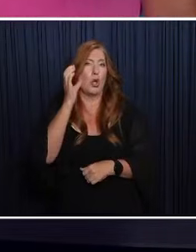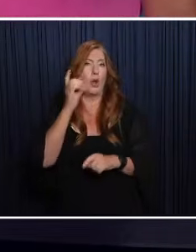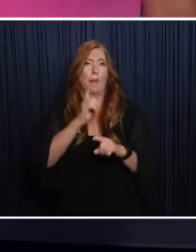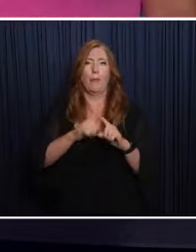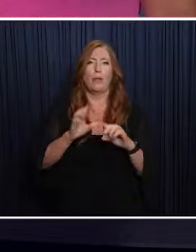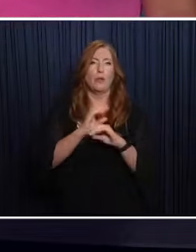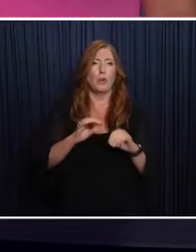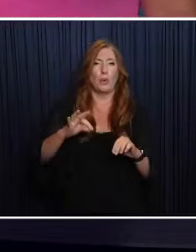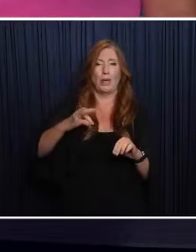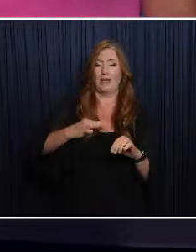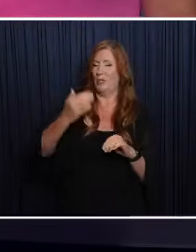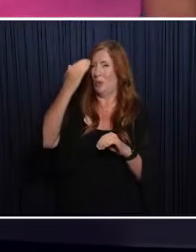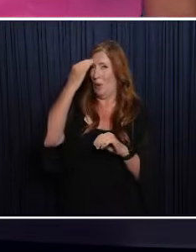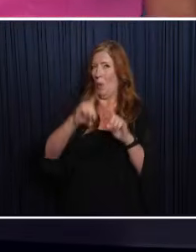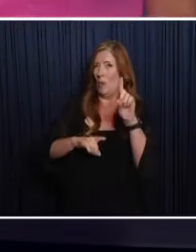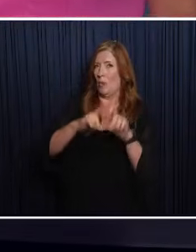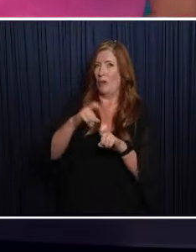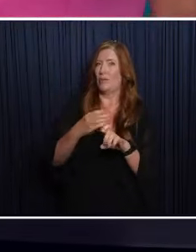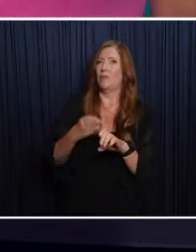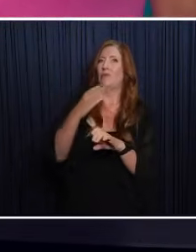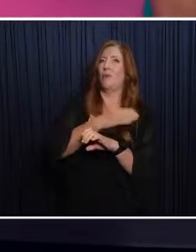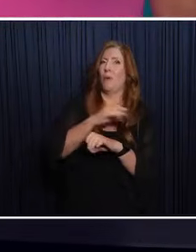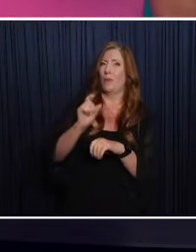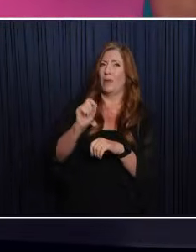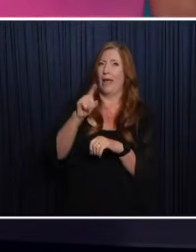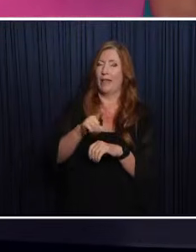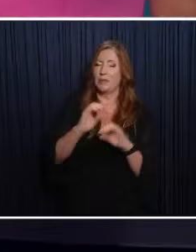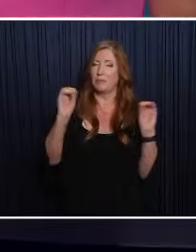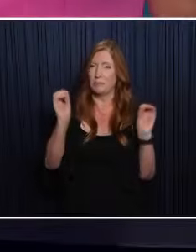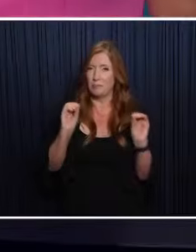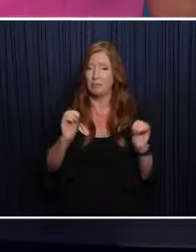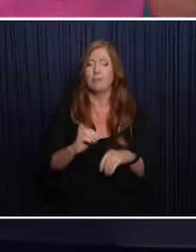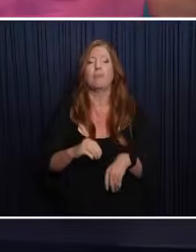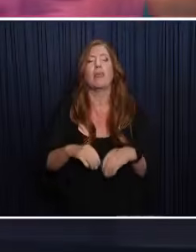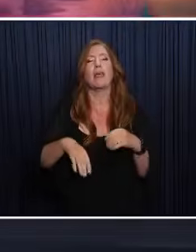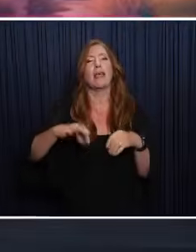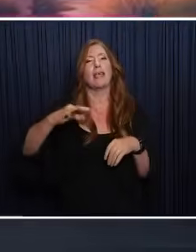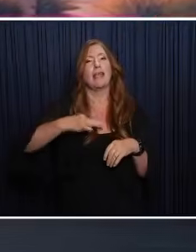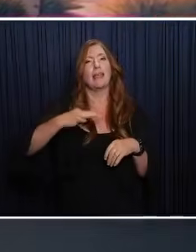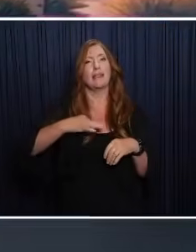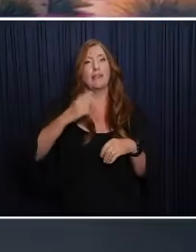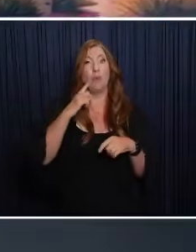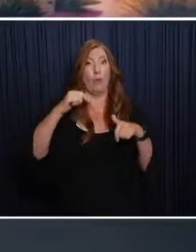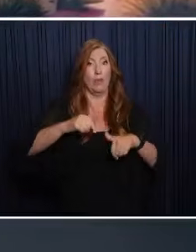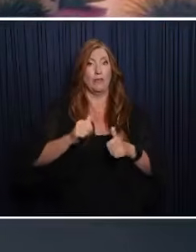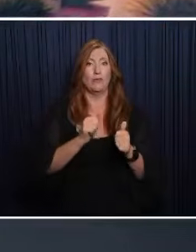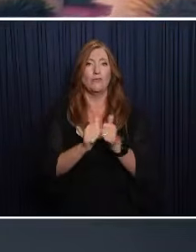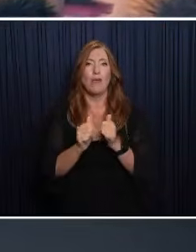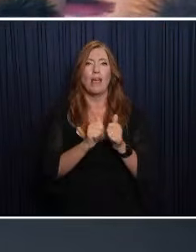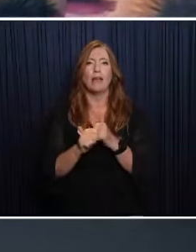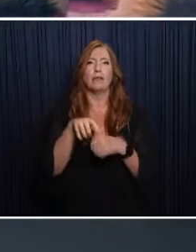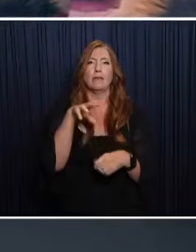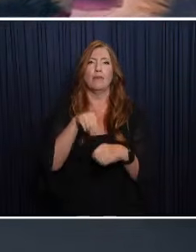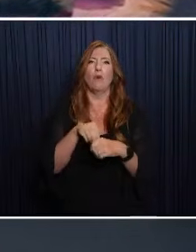HOWEVER, NO CANDIDATES HAVE BEEN GIVEN QUESTIONS.